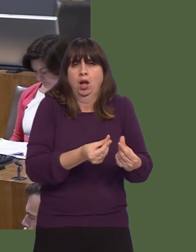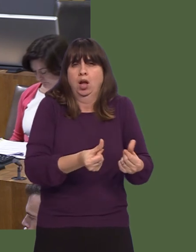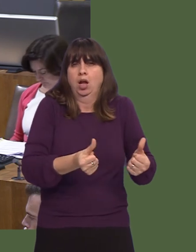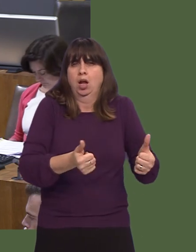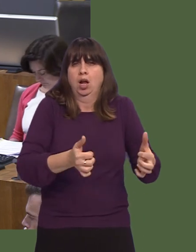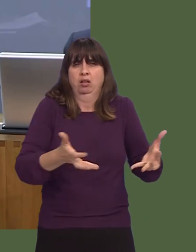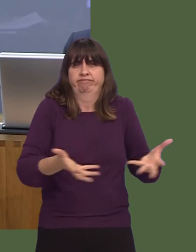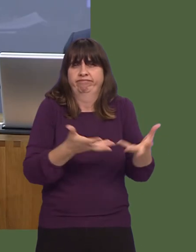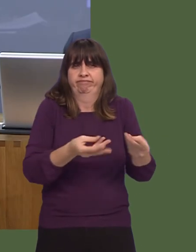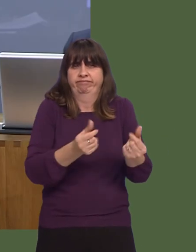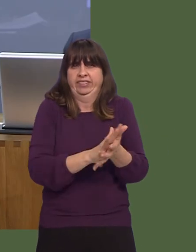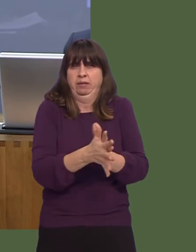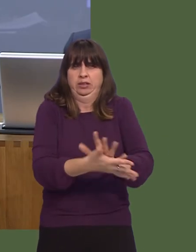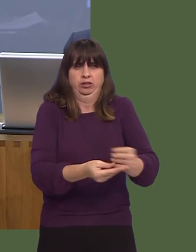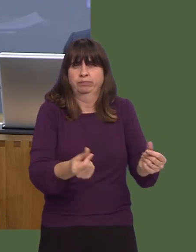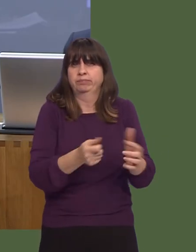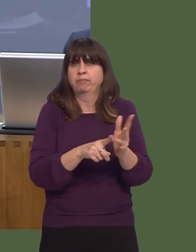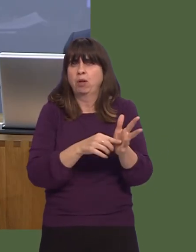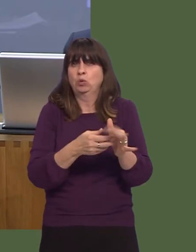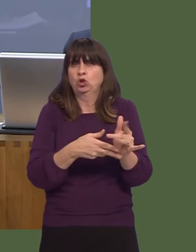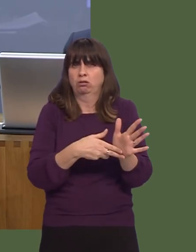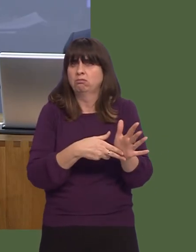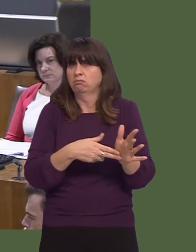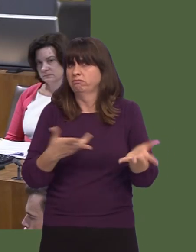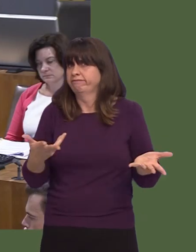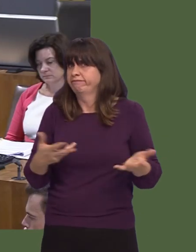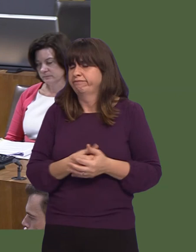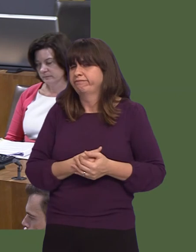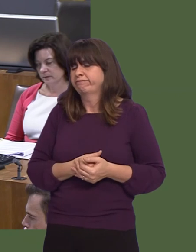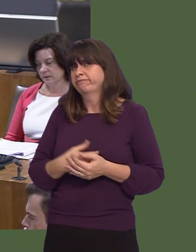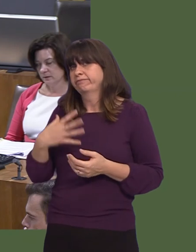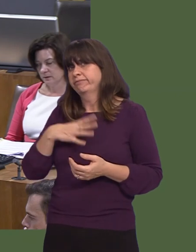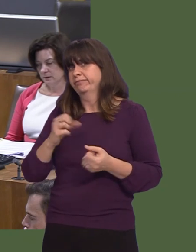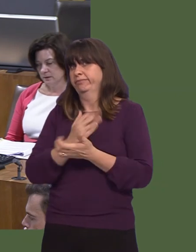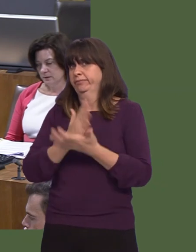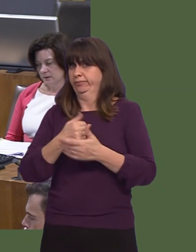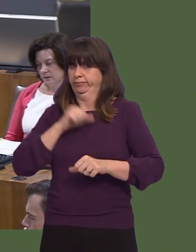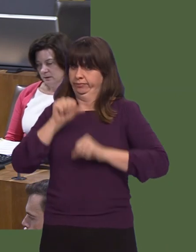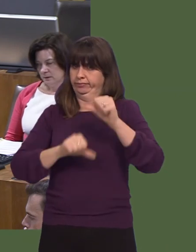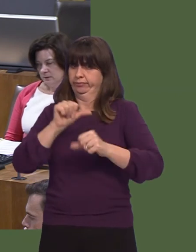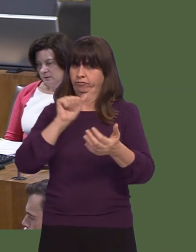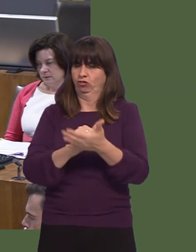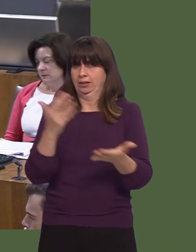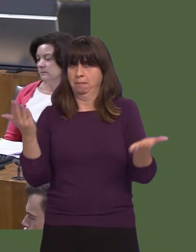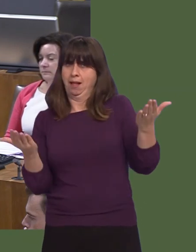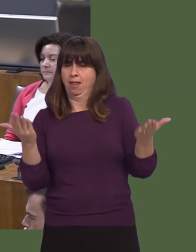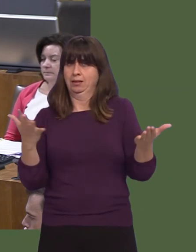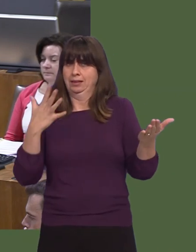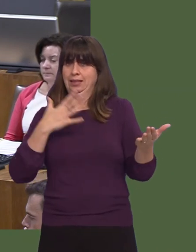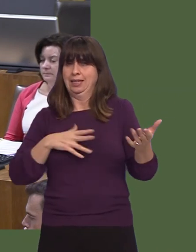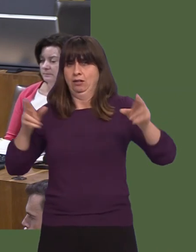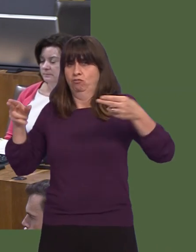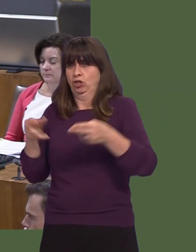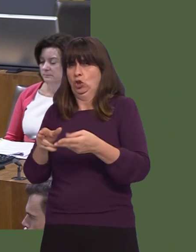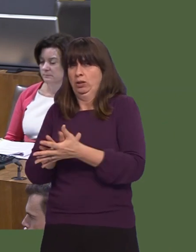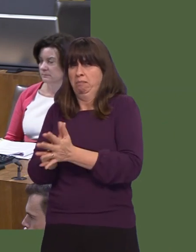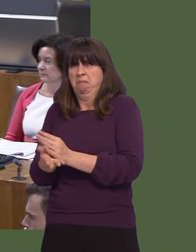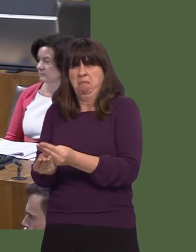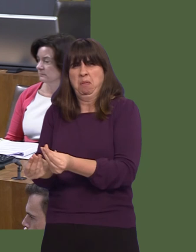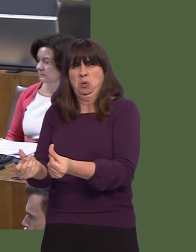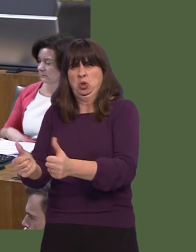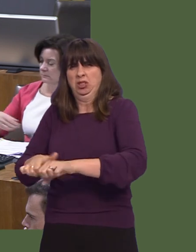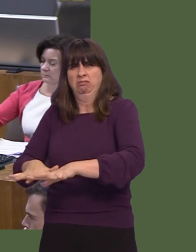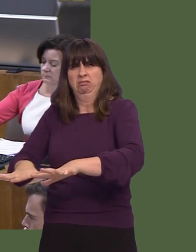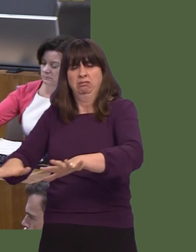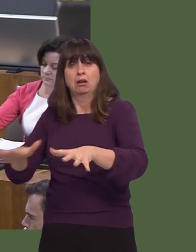yn ormodol ynglyn a ffermio. Y Llywydd / The Llywydd: Ac, yn olaf, Simon